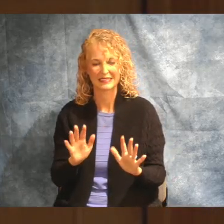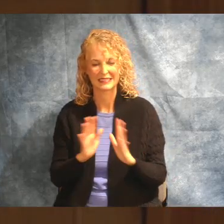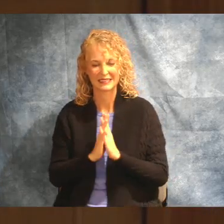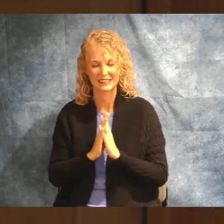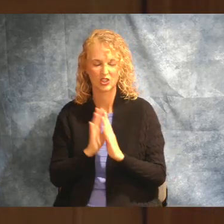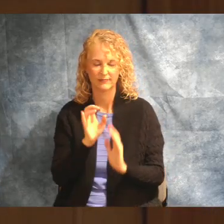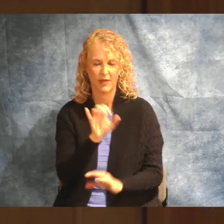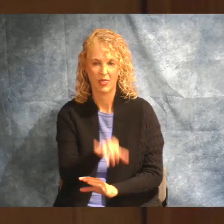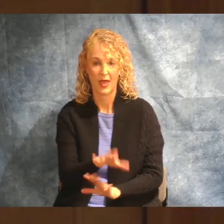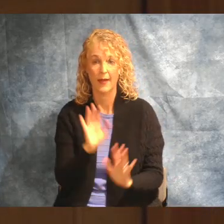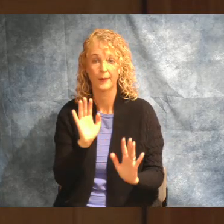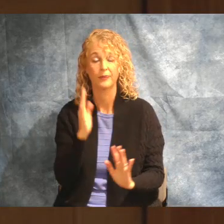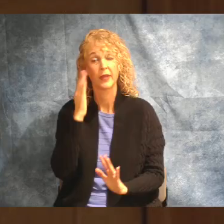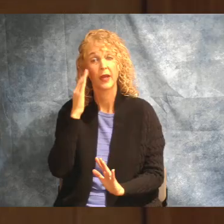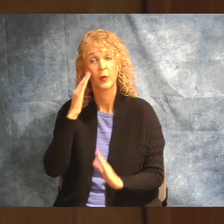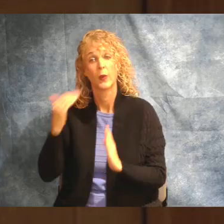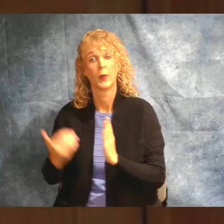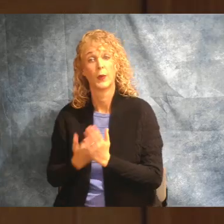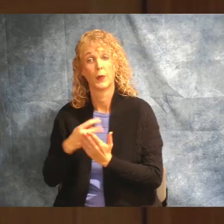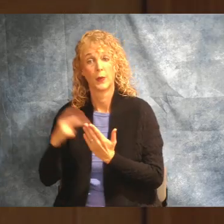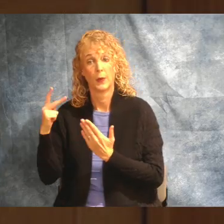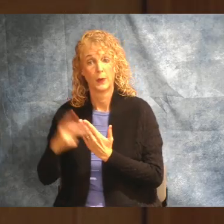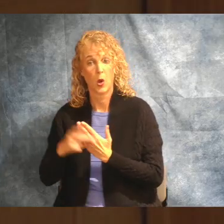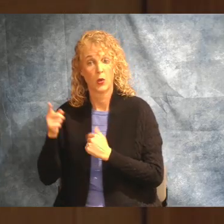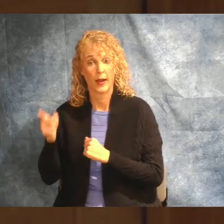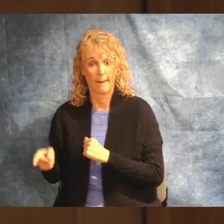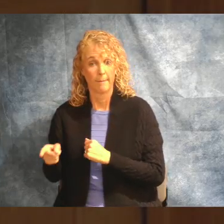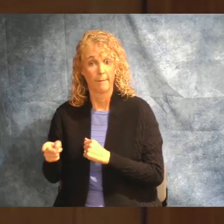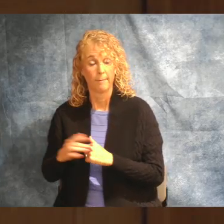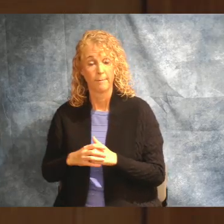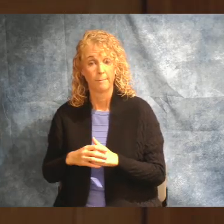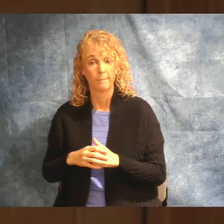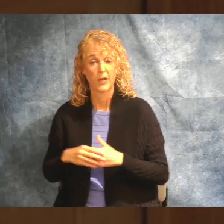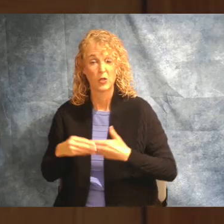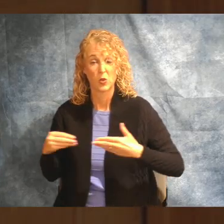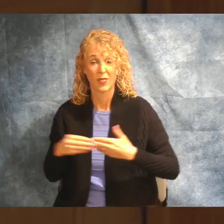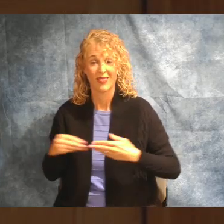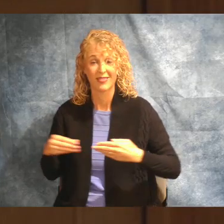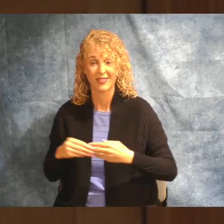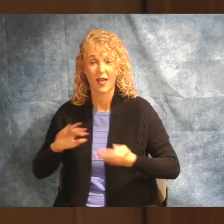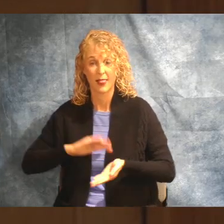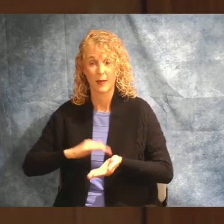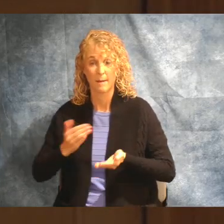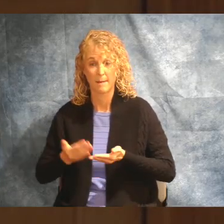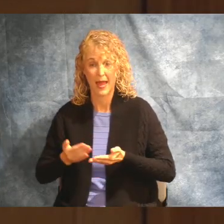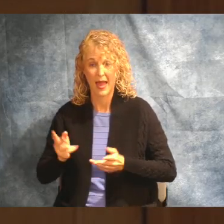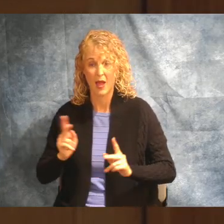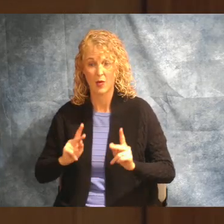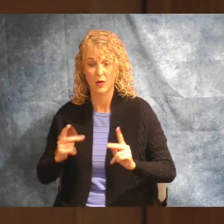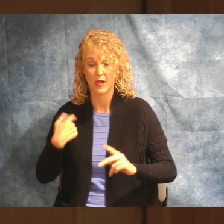point, I know this is a new program. so the dollar amounts that are being allocated to the small